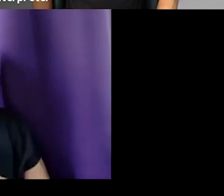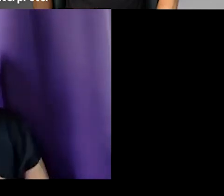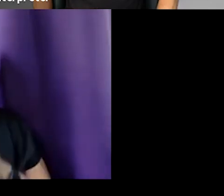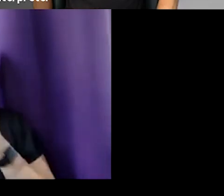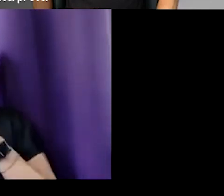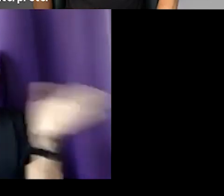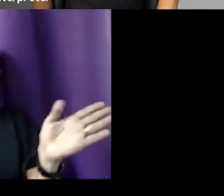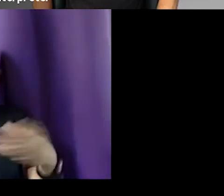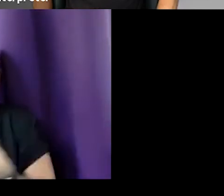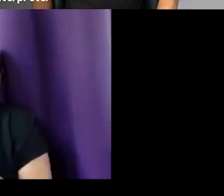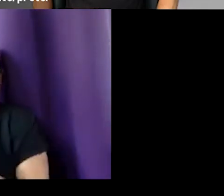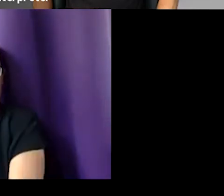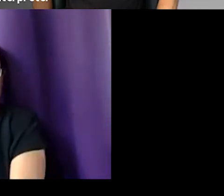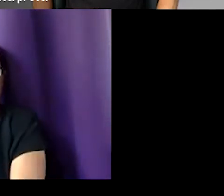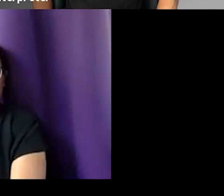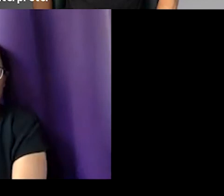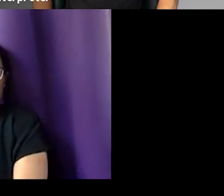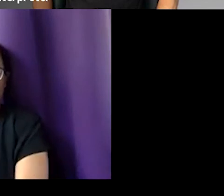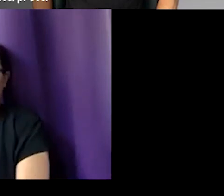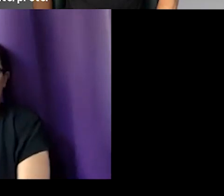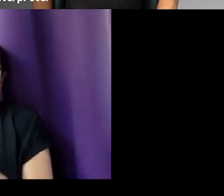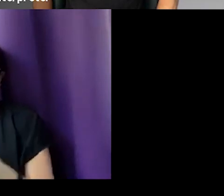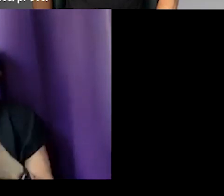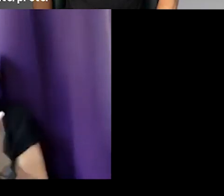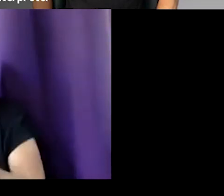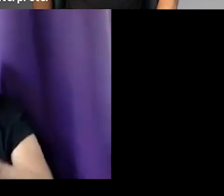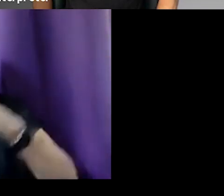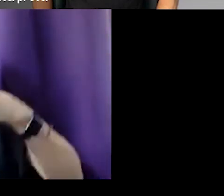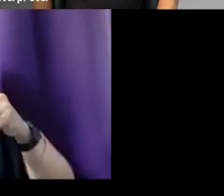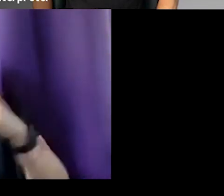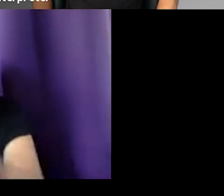So, recognizing that, and finding a middle path.